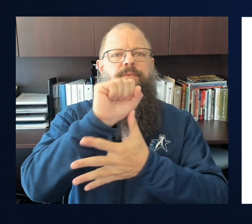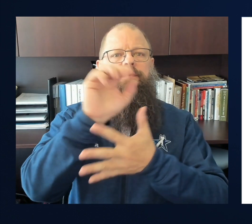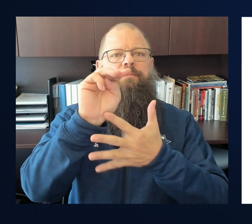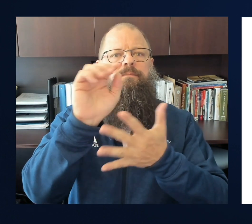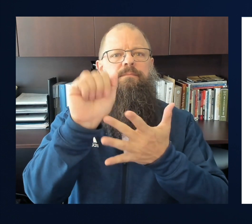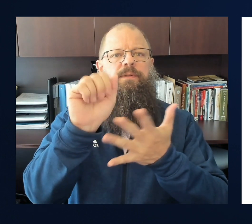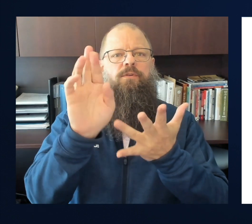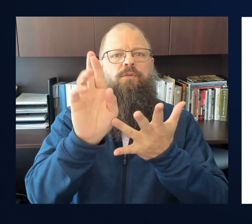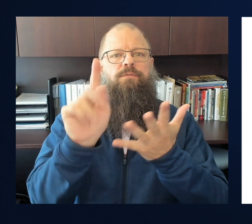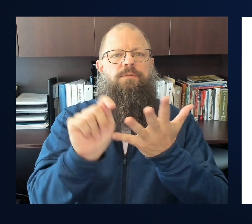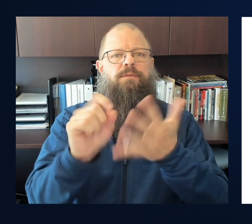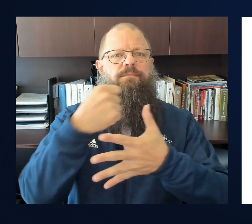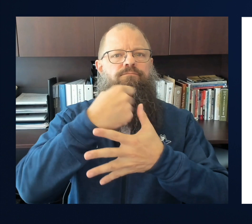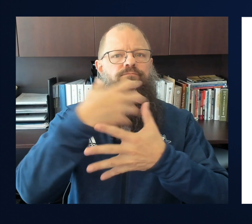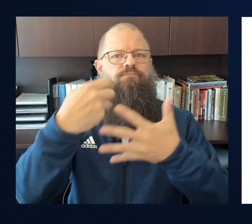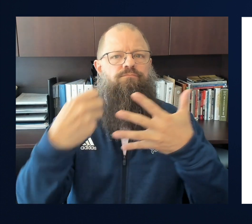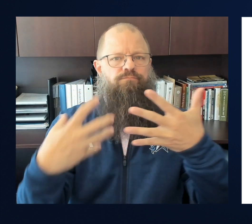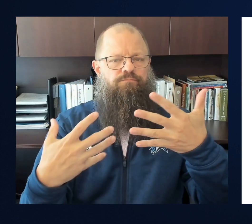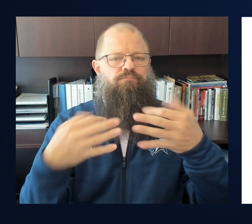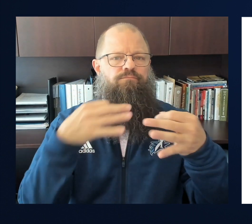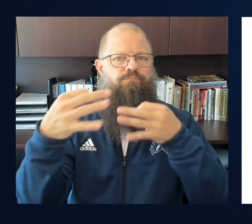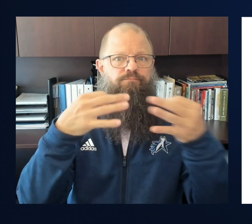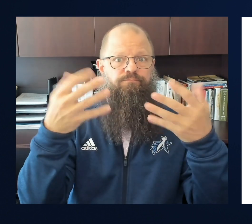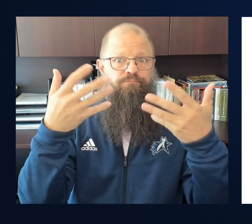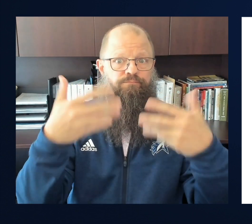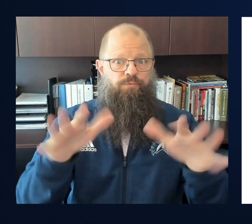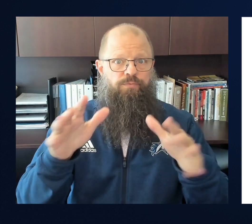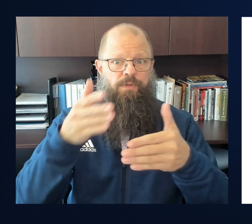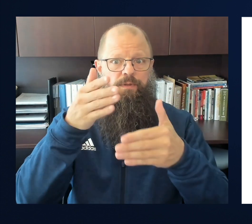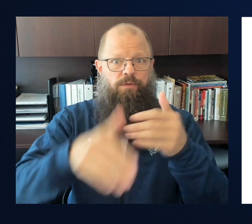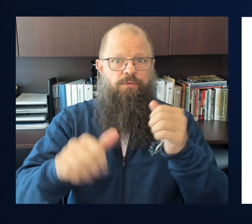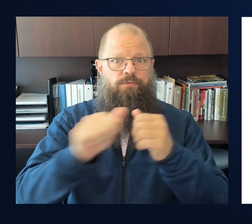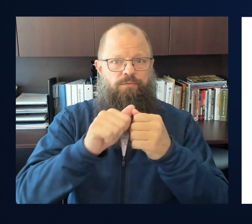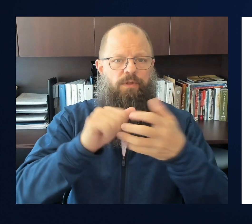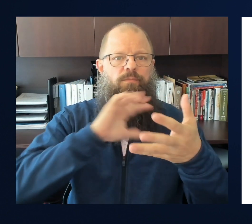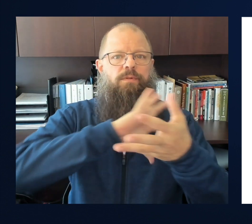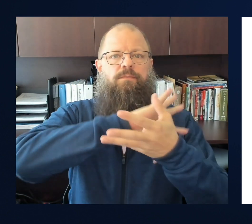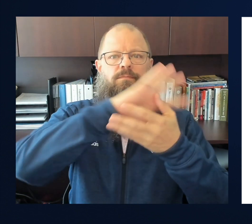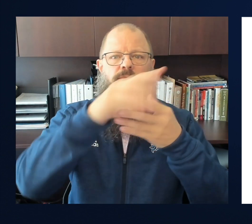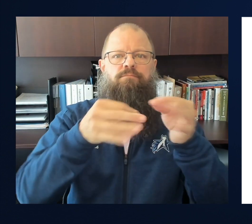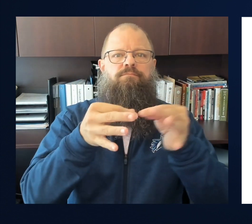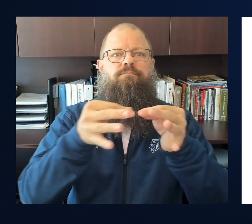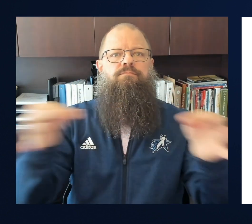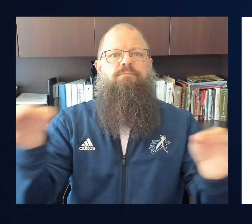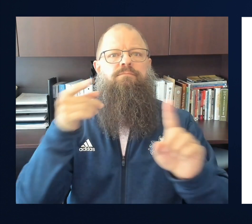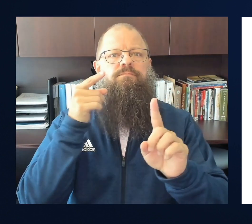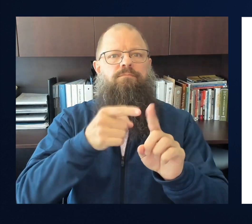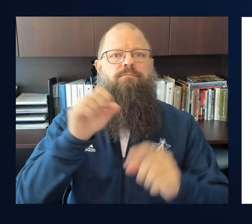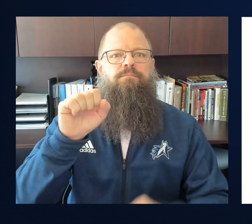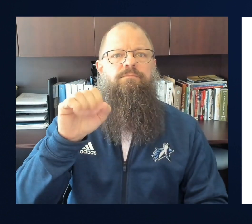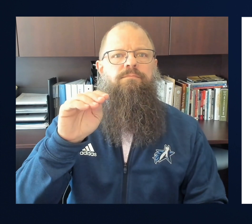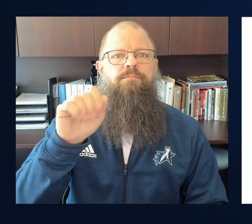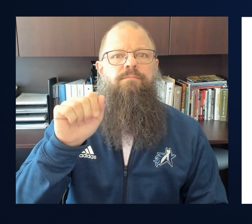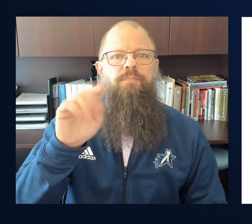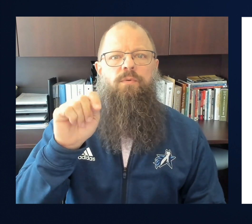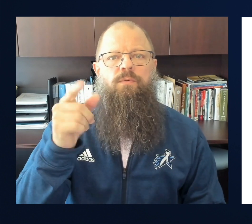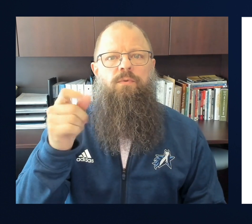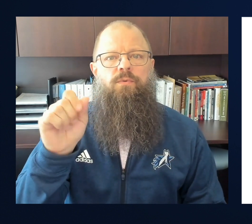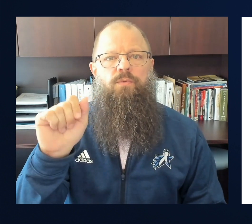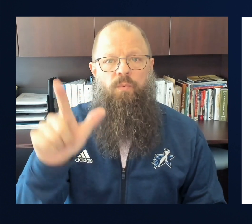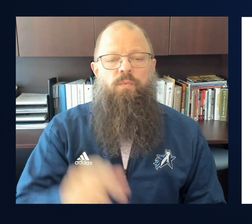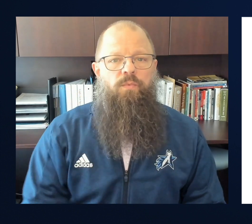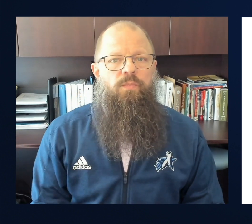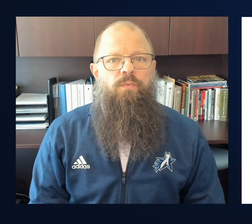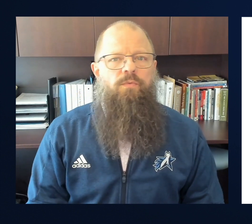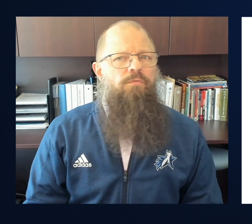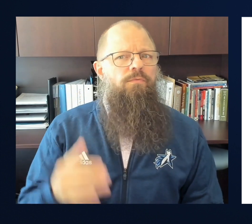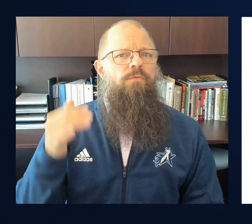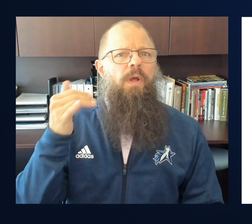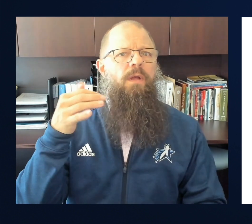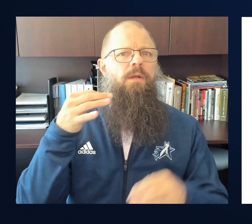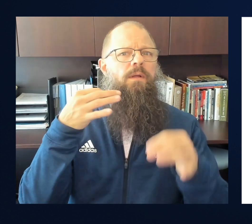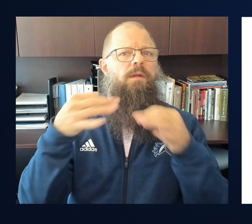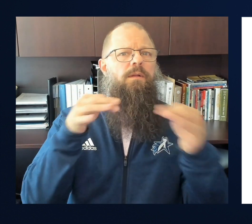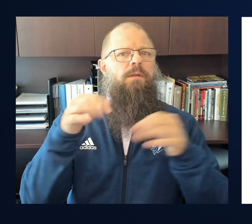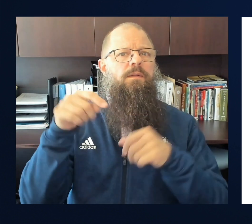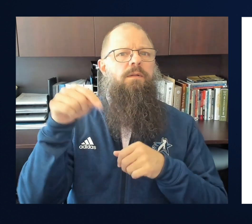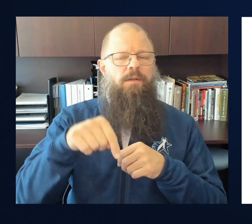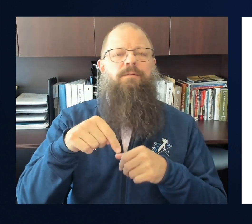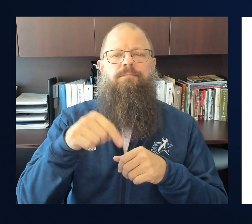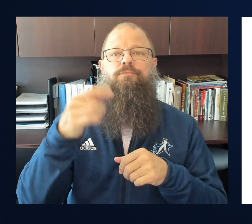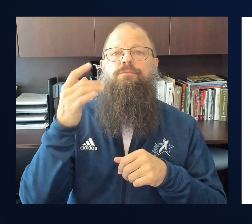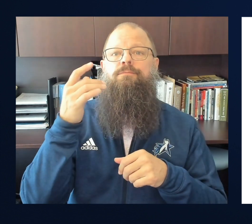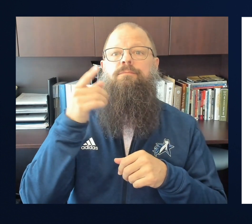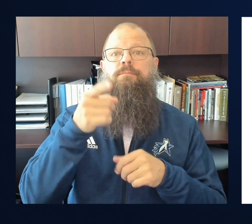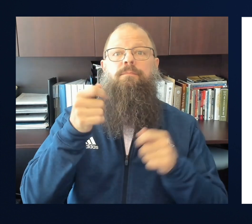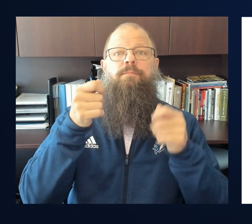training, I will elaborate on the acronym SMART to end up with the actual goal itself.